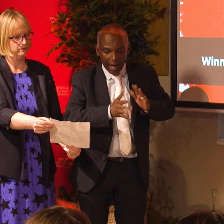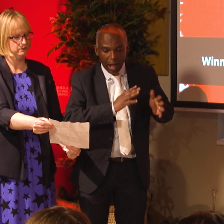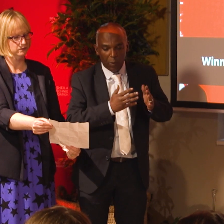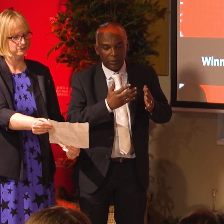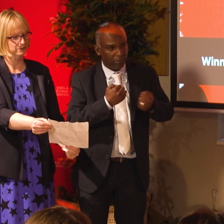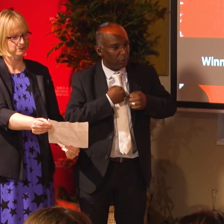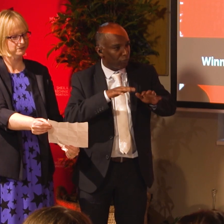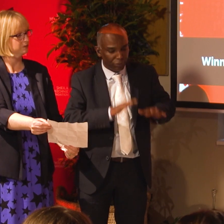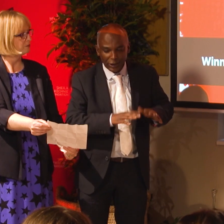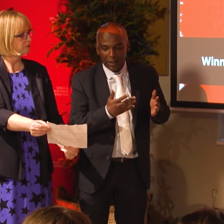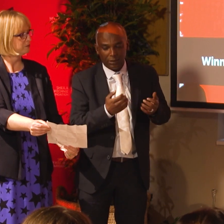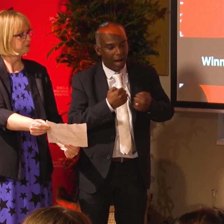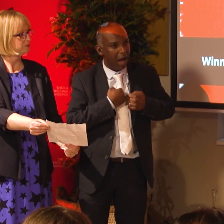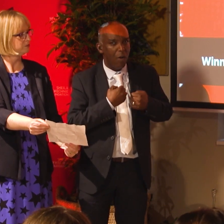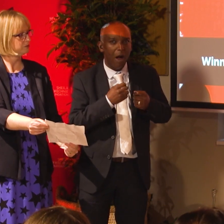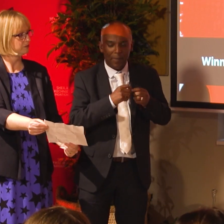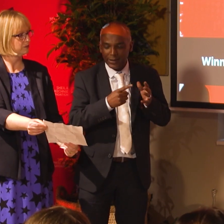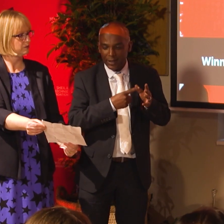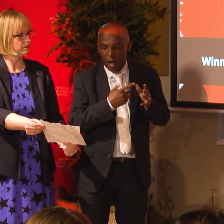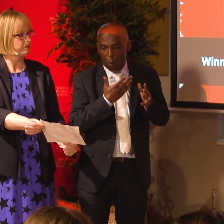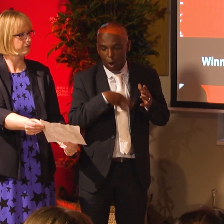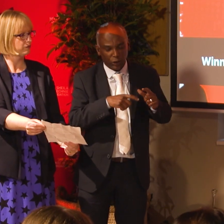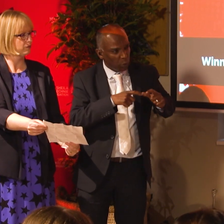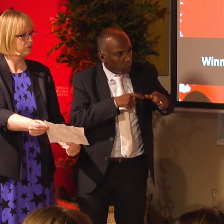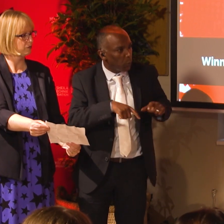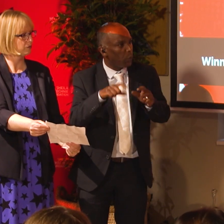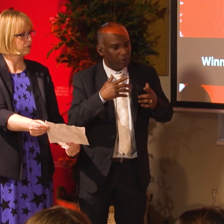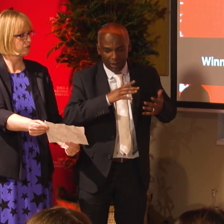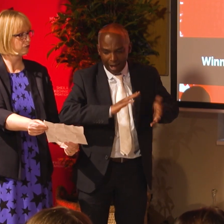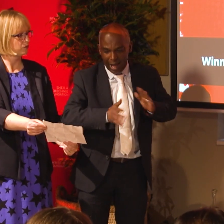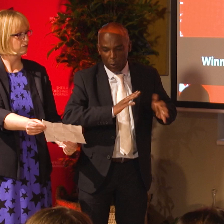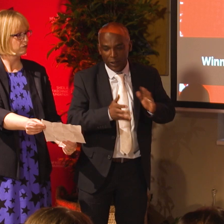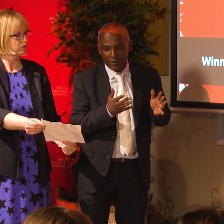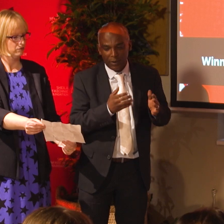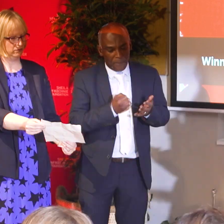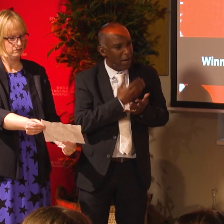the law recognising BSL as our indigenous language of Great Britain,